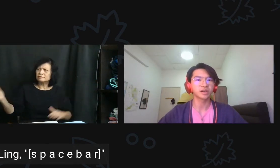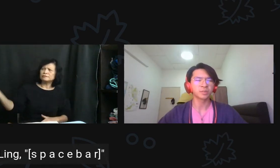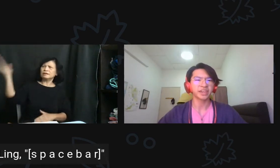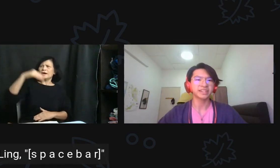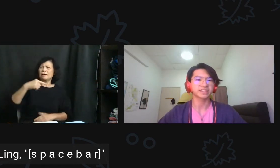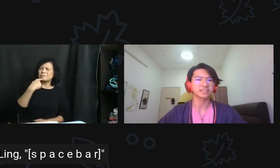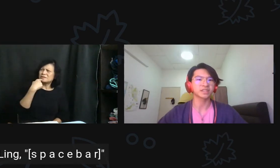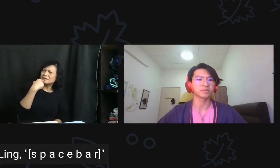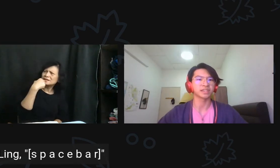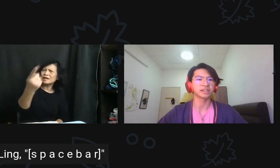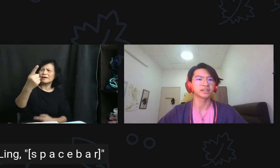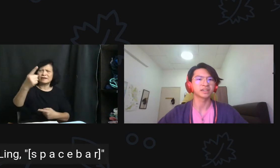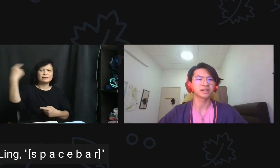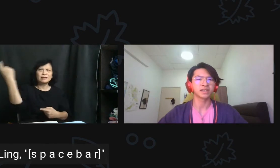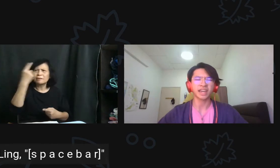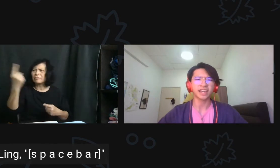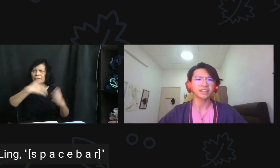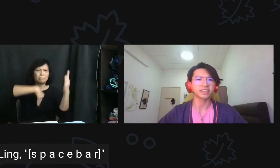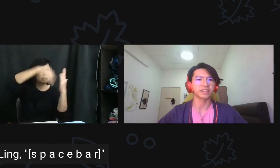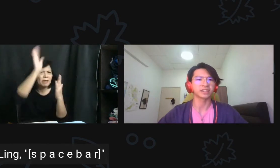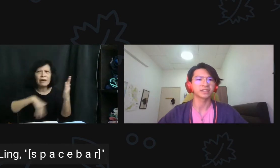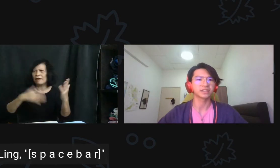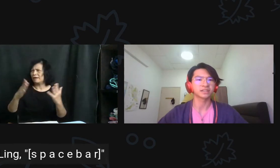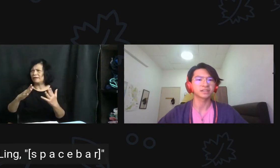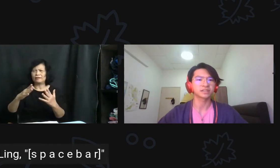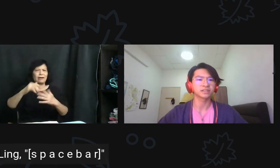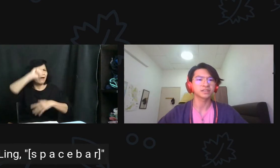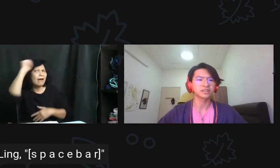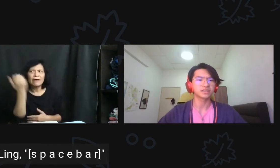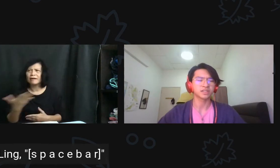Paint something. Anything.